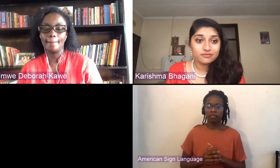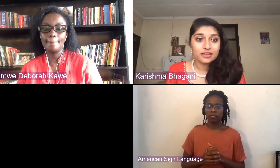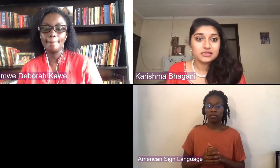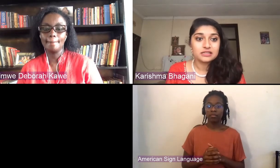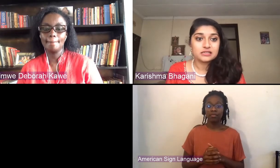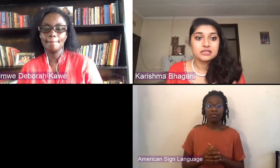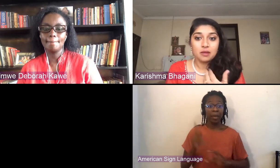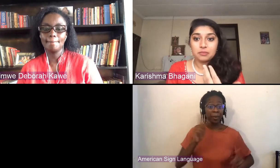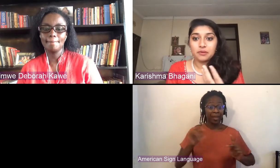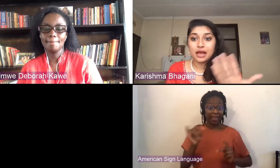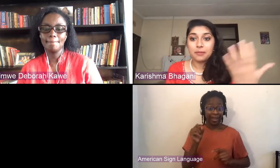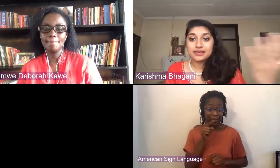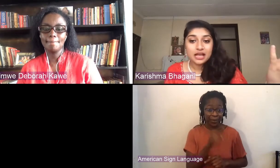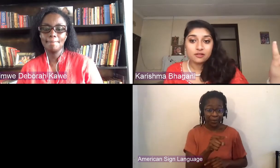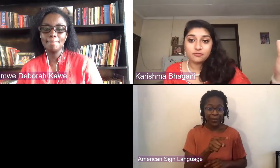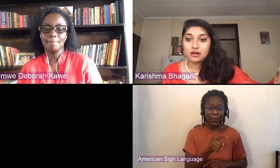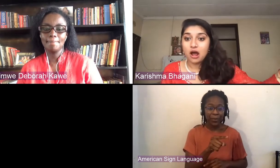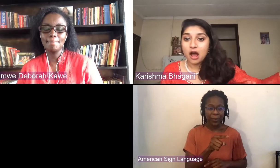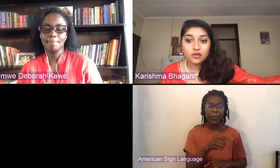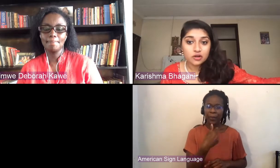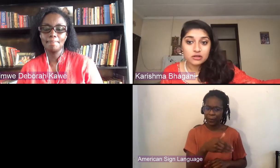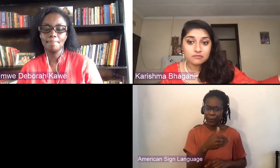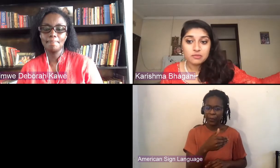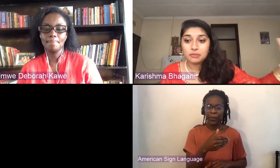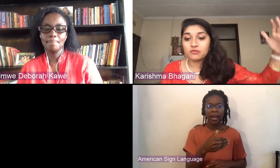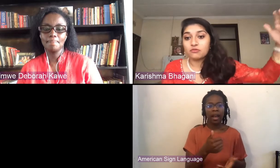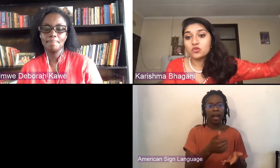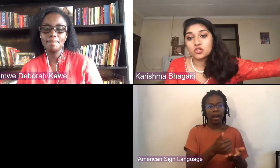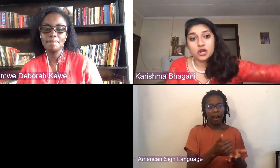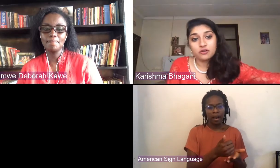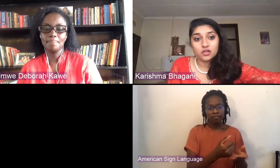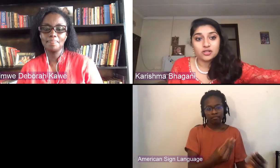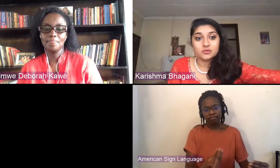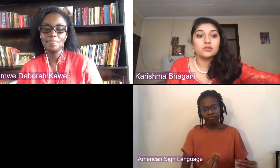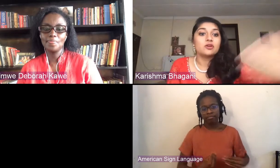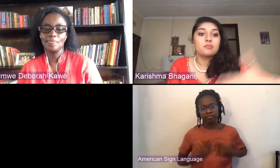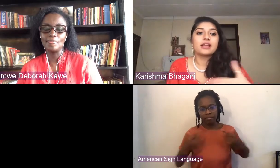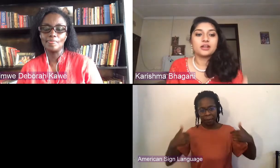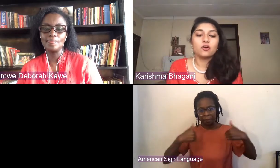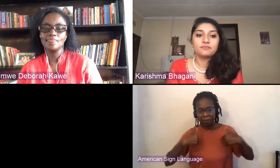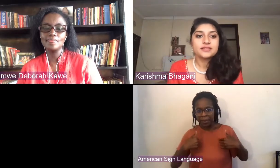that young people like myself and other people of the future generations will look back and go